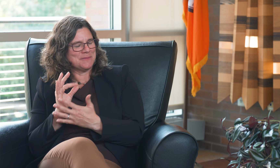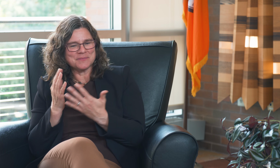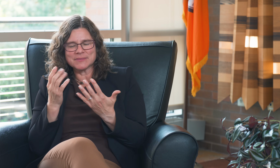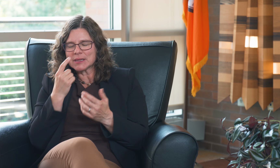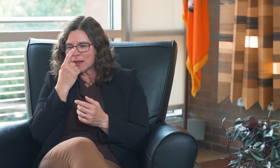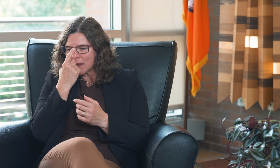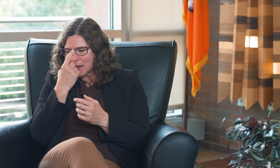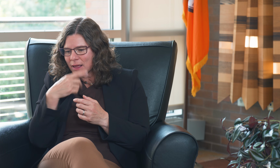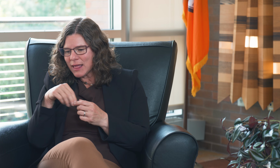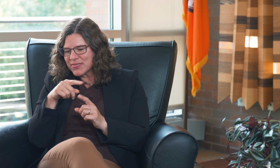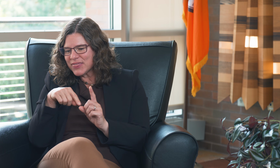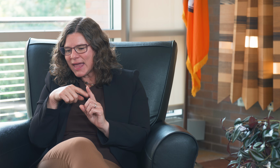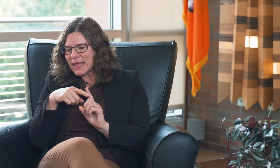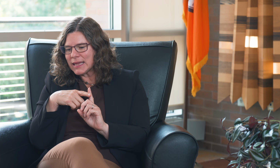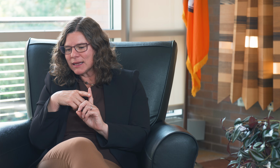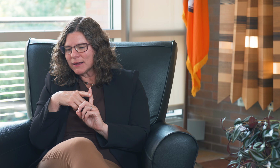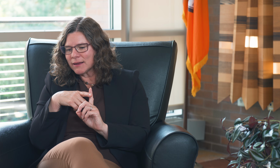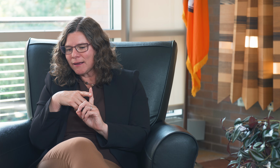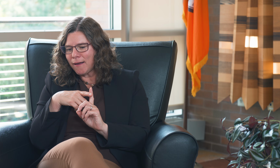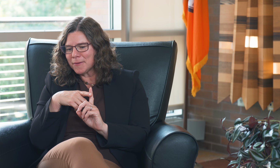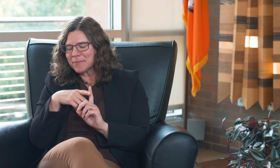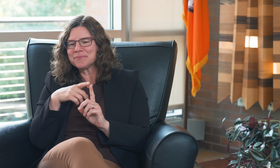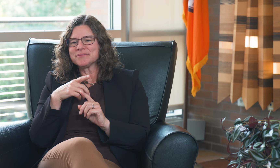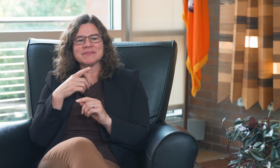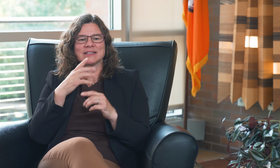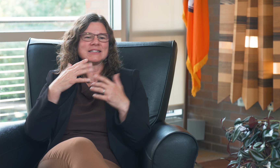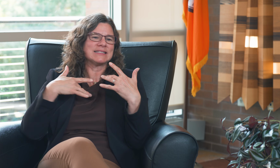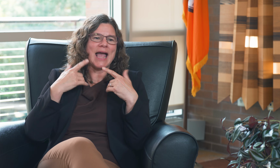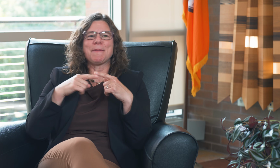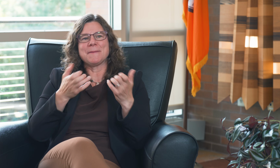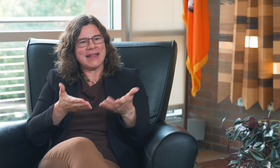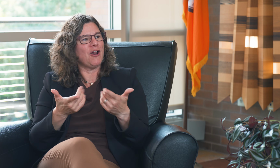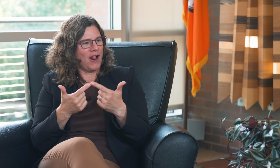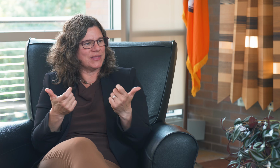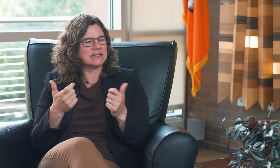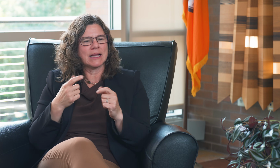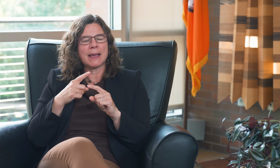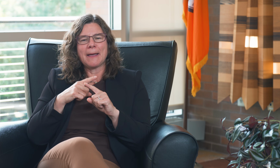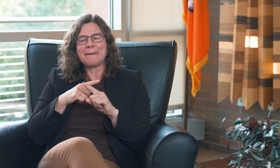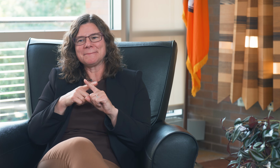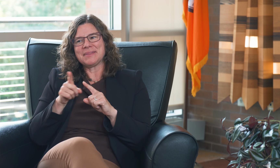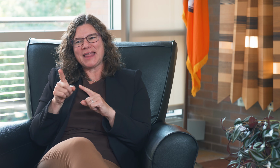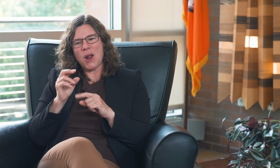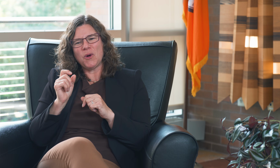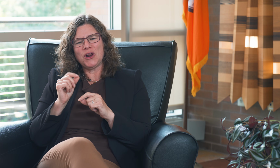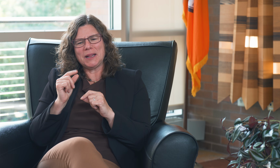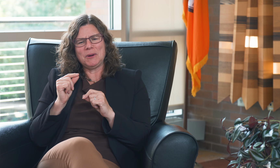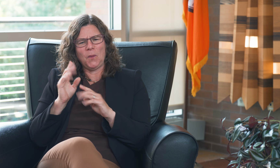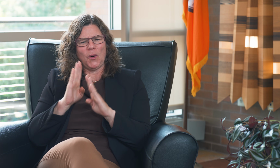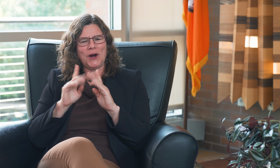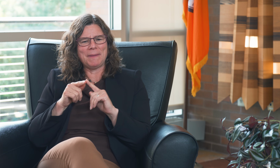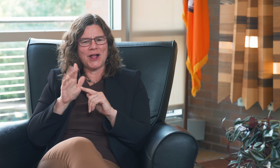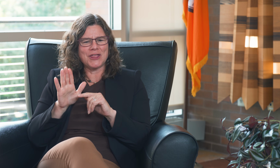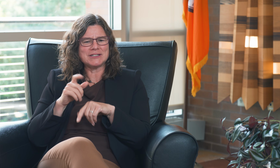and what they were most afraid of. And they were talking about being excited to be here, obviously.